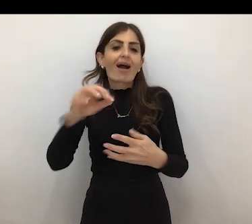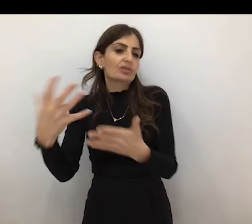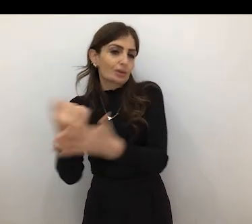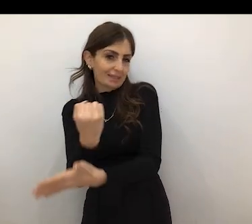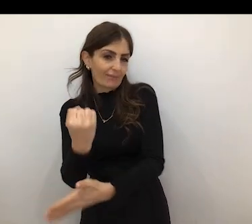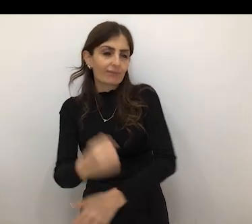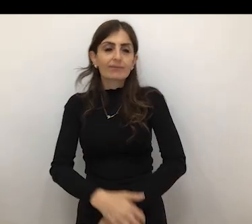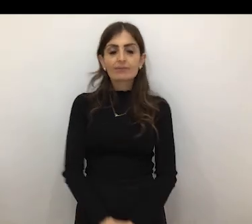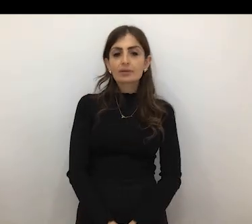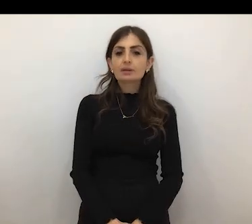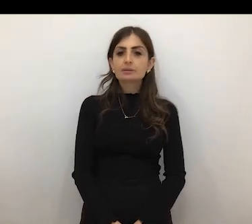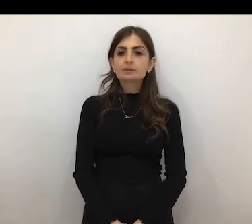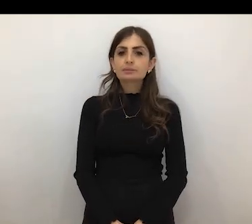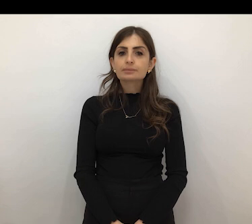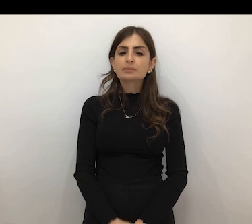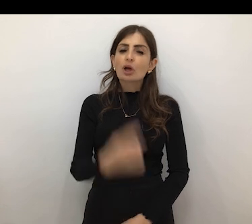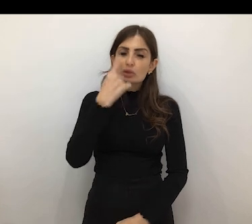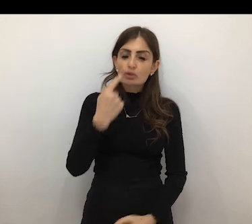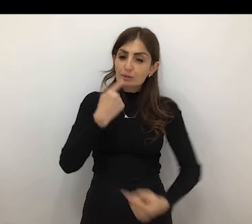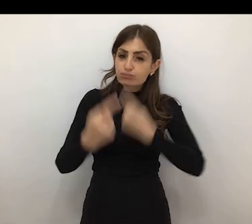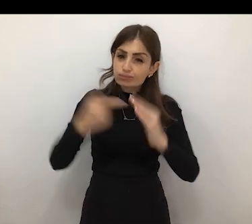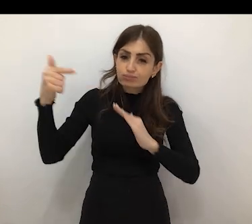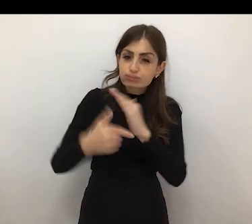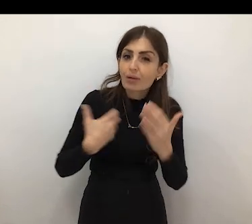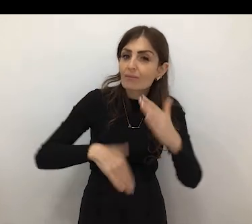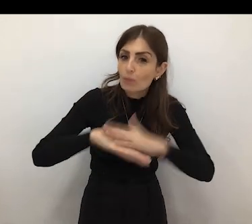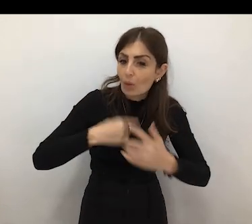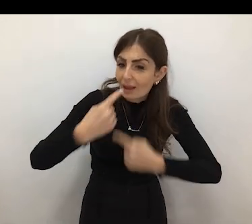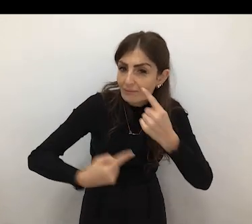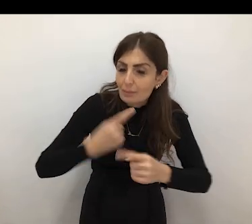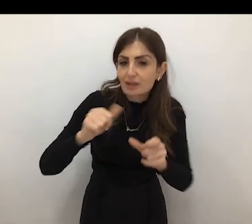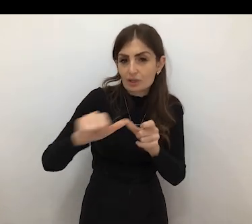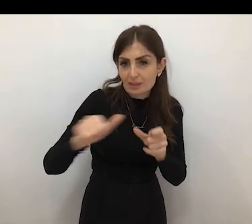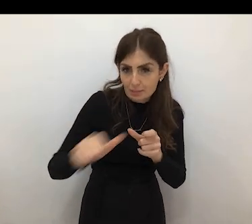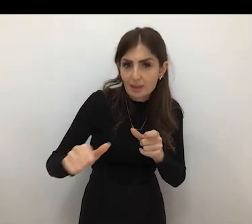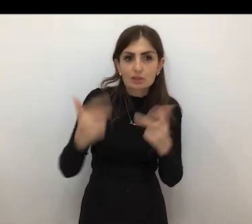the form. We recommend giving as much detail as possible. So, for example, breaking down